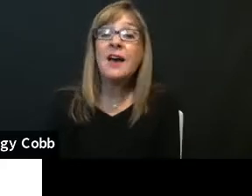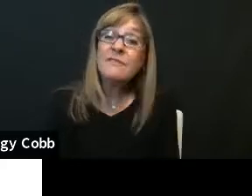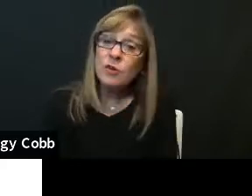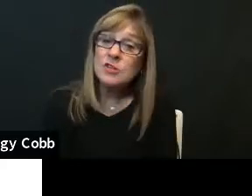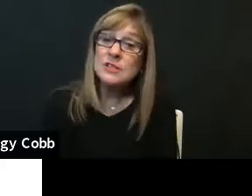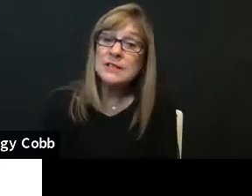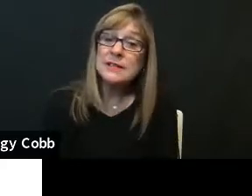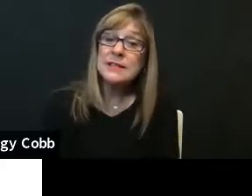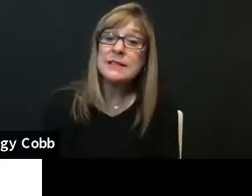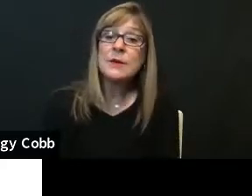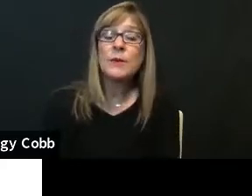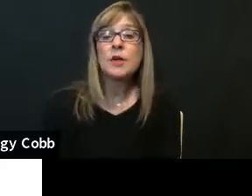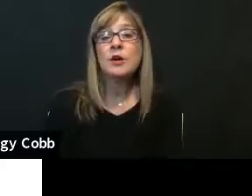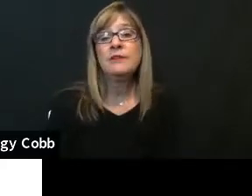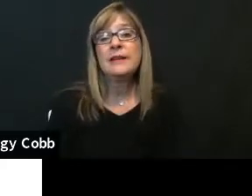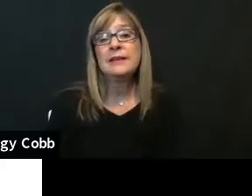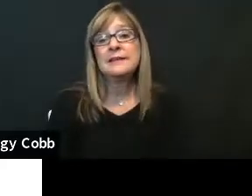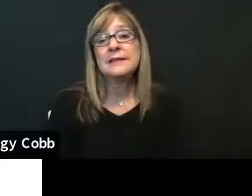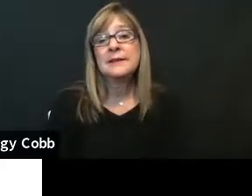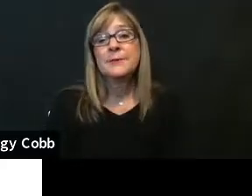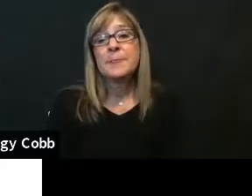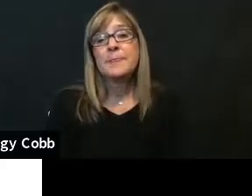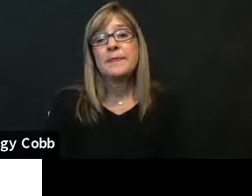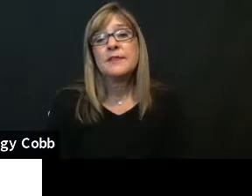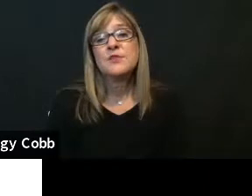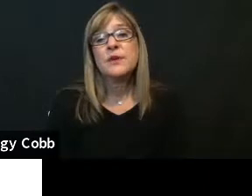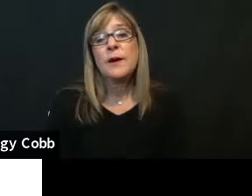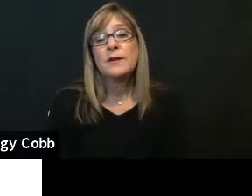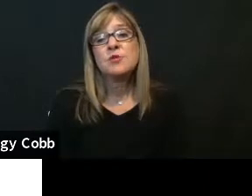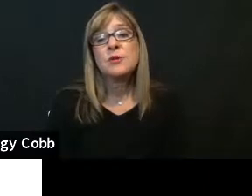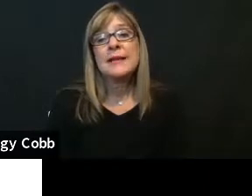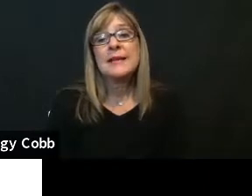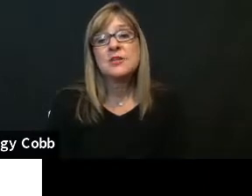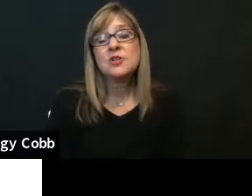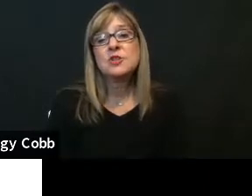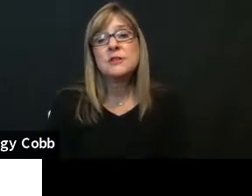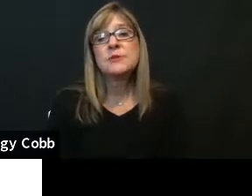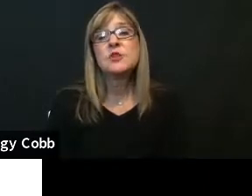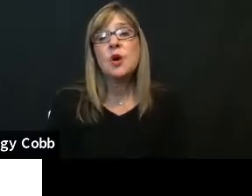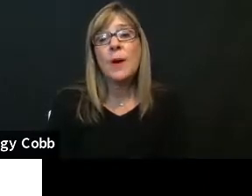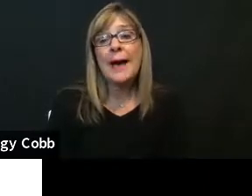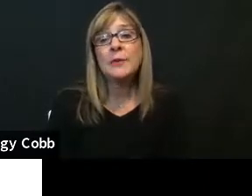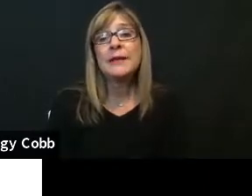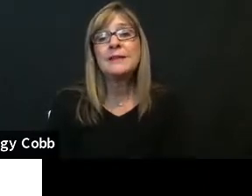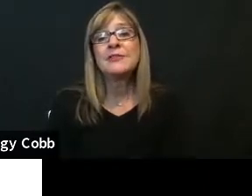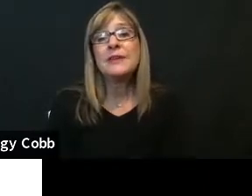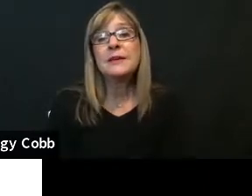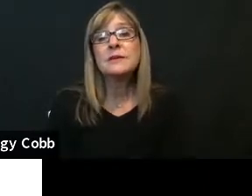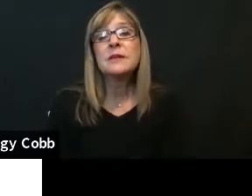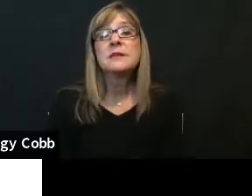Unfortunately, when COVID hit, this requires more like internships to go out in the field